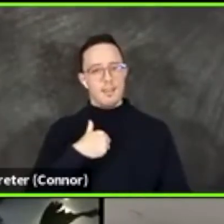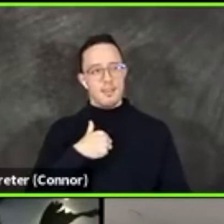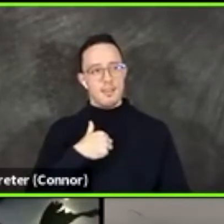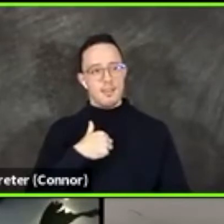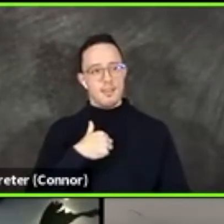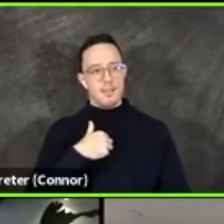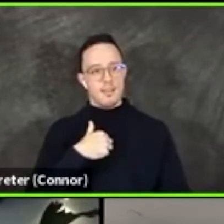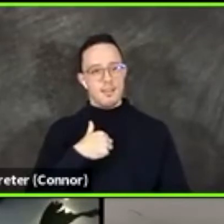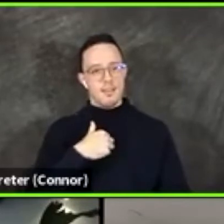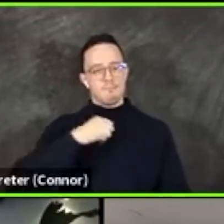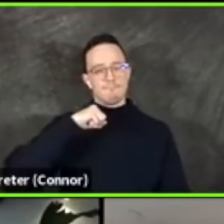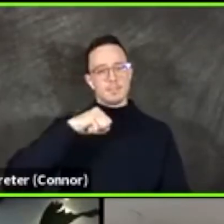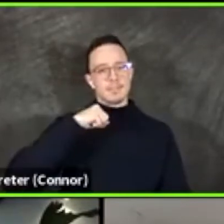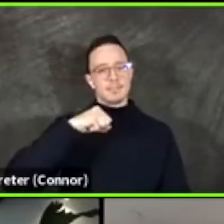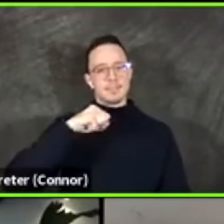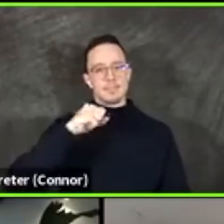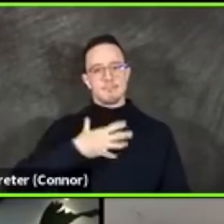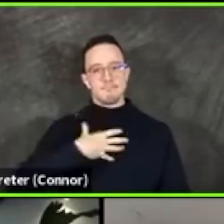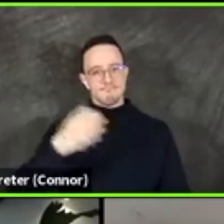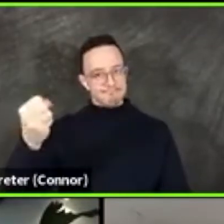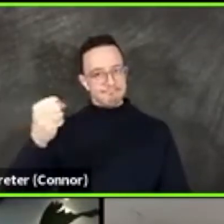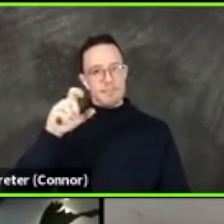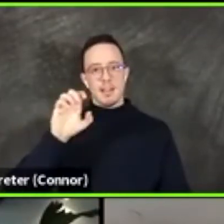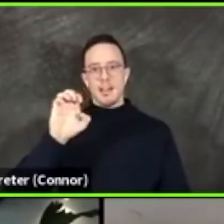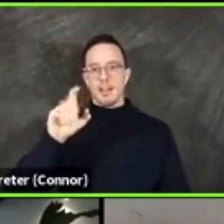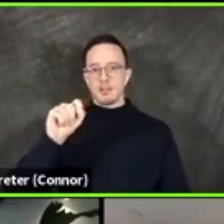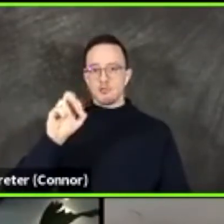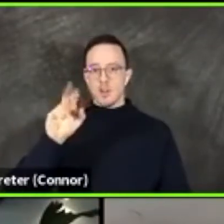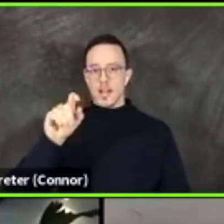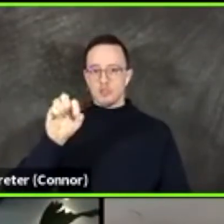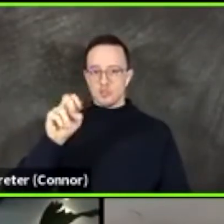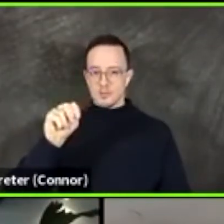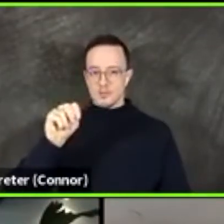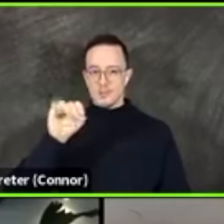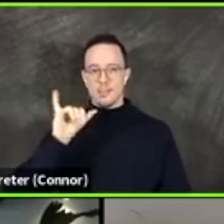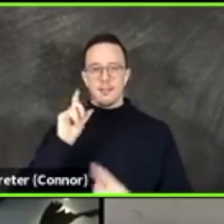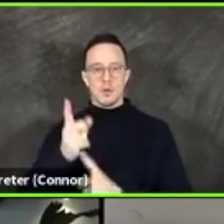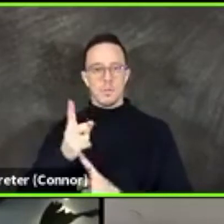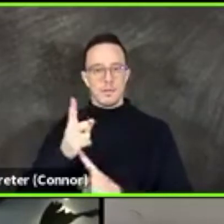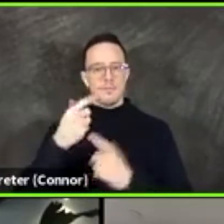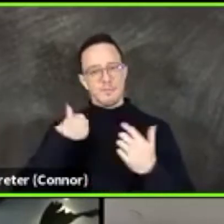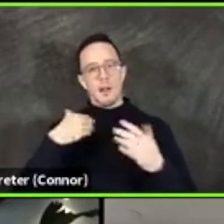IN THOSE MOMENTS? AND WILL CONTINUE TO ASK MYSELF THAT QUESTION